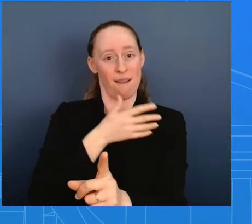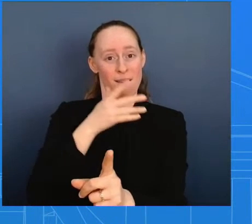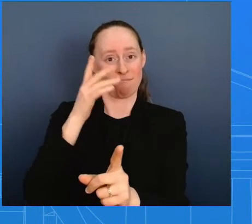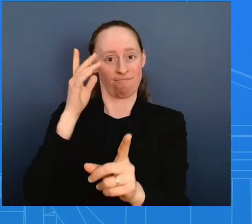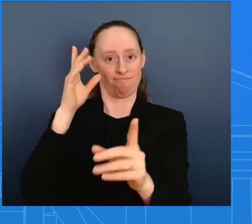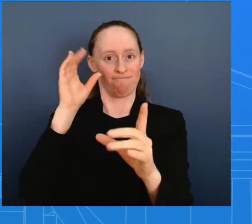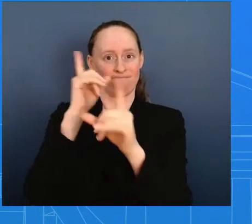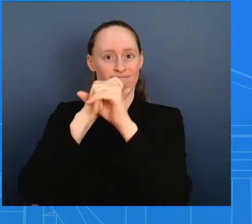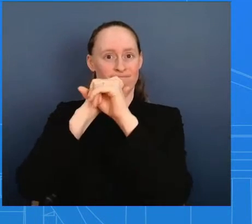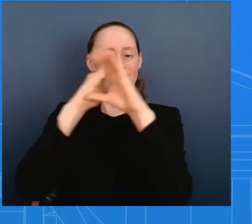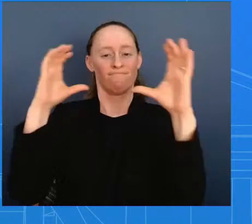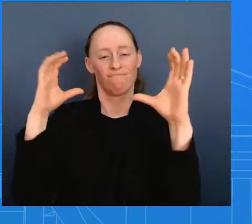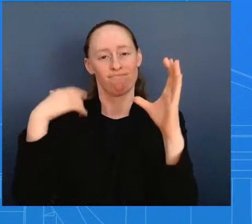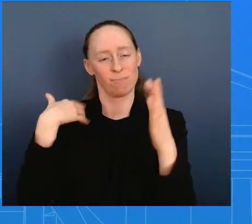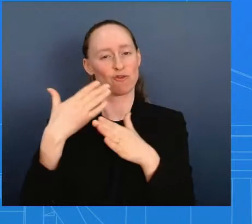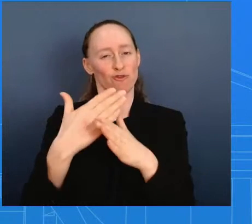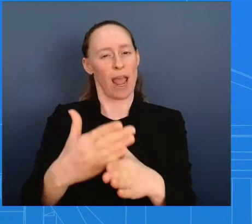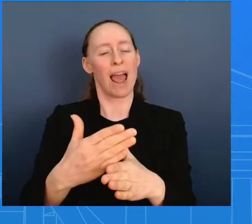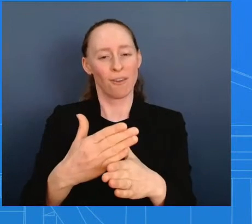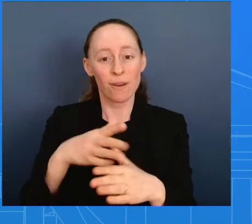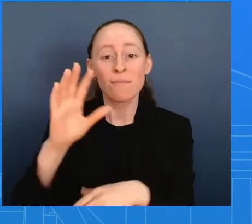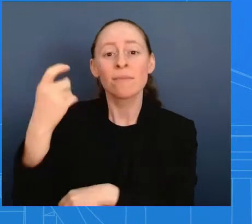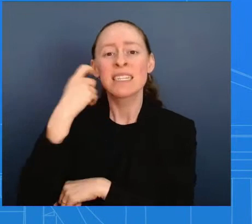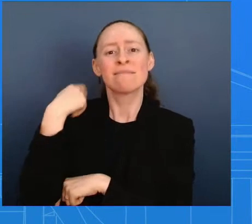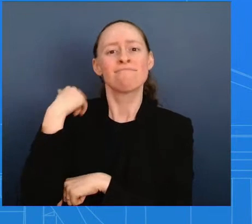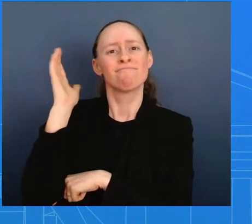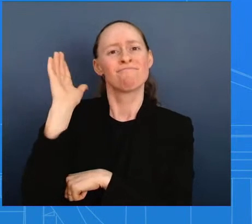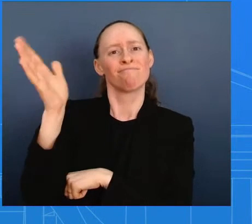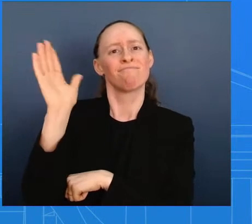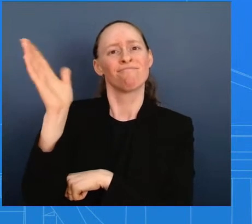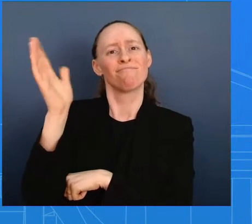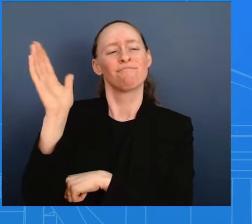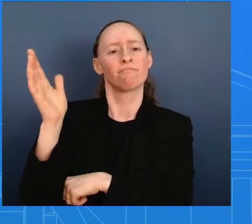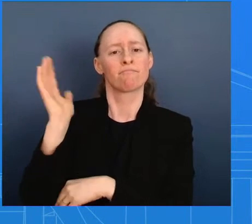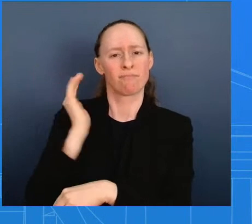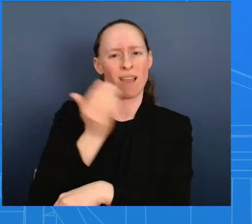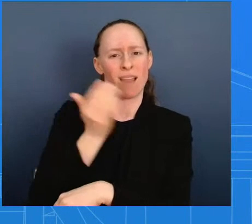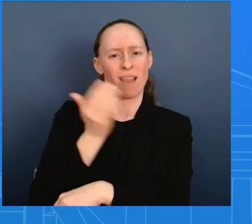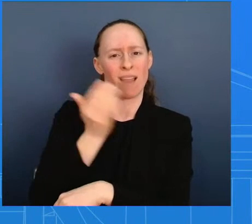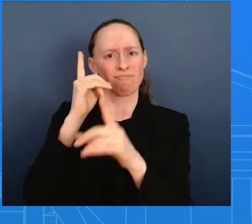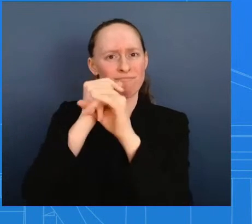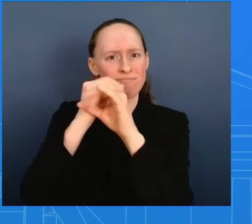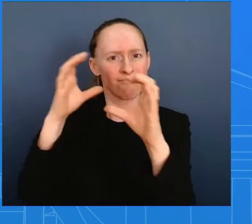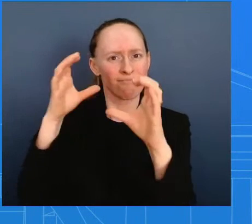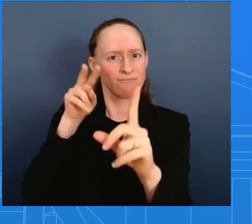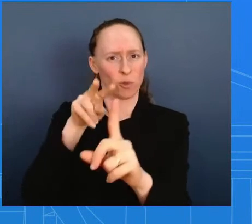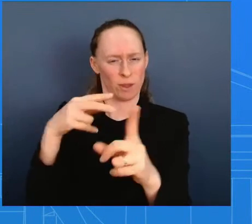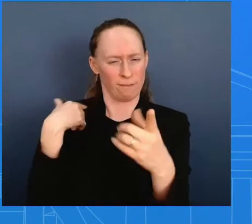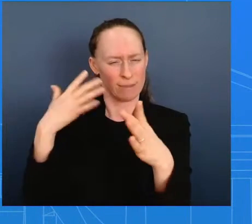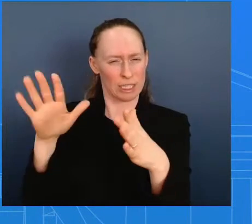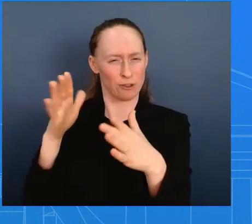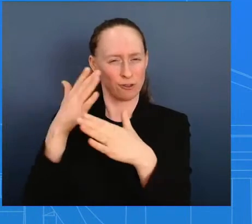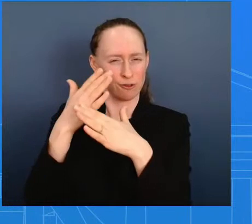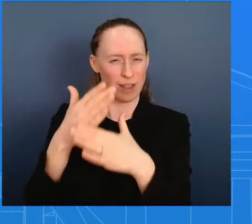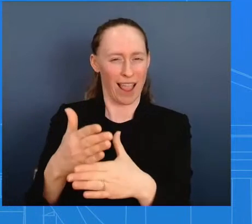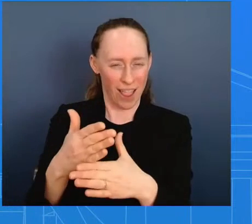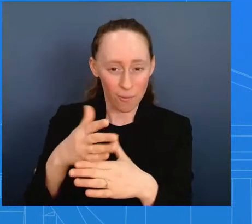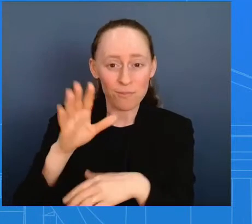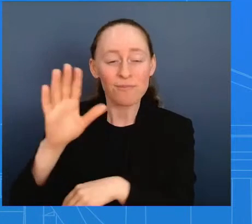is where we stand on a set of issues that raise questions of policy, of course, but al- -- are also deeply human.